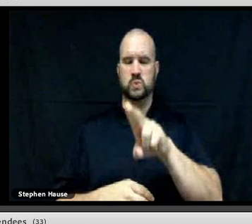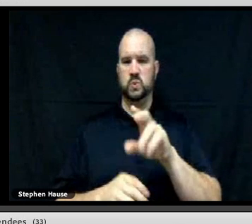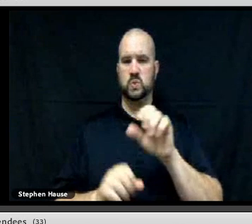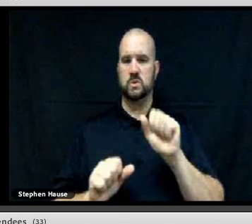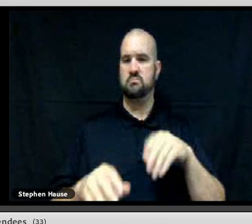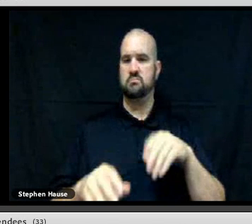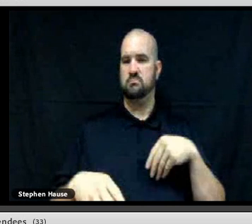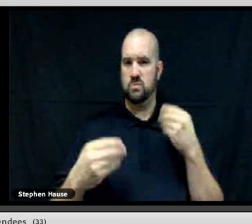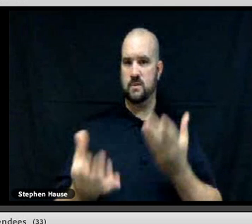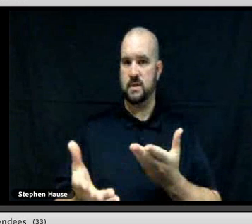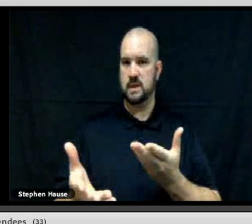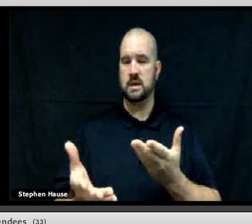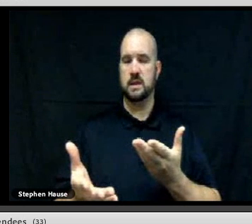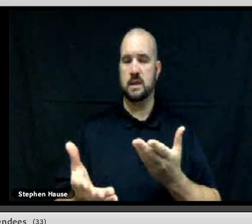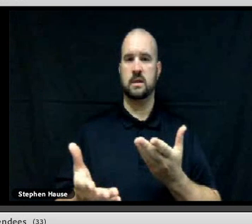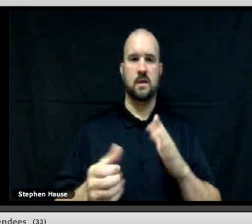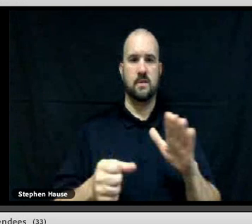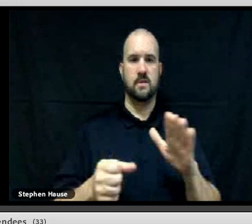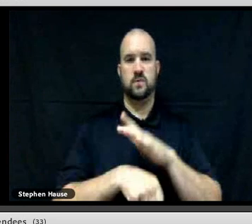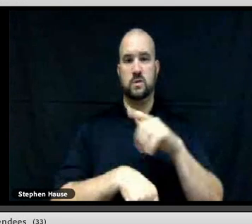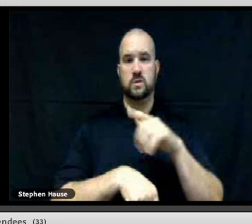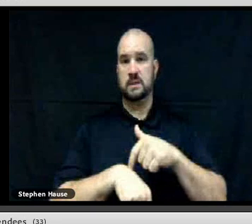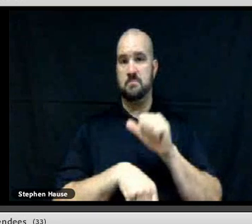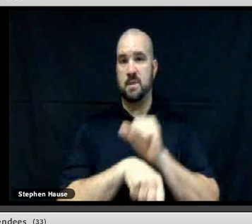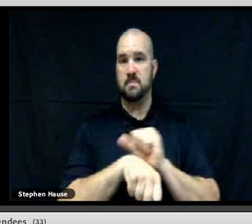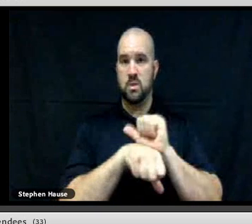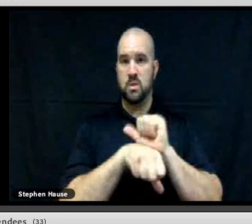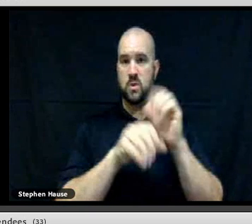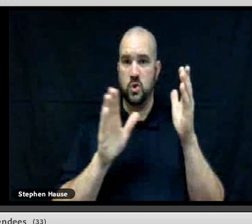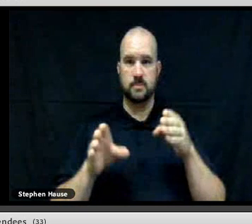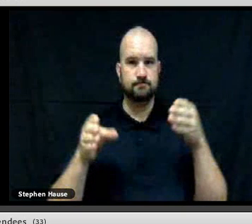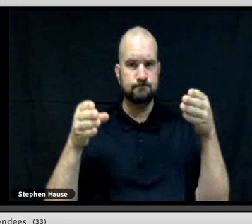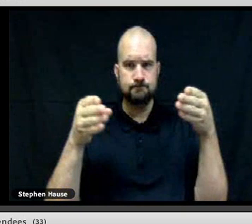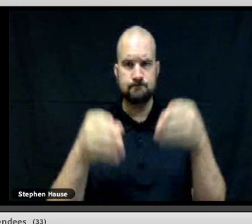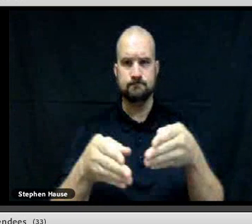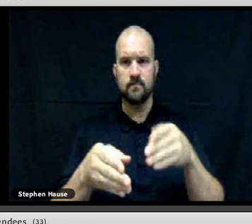a full-time employee dedicated to this project.